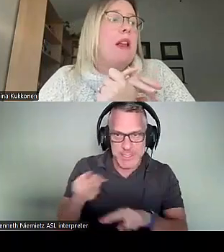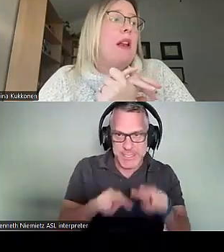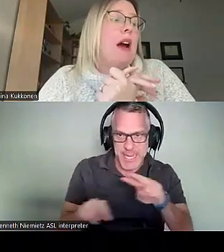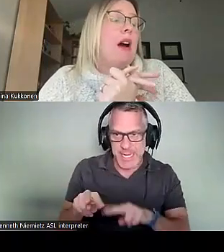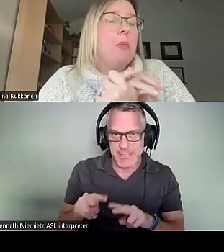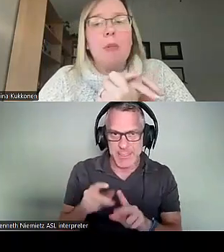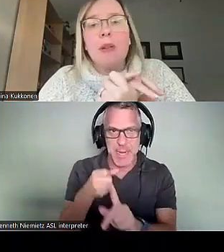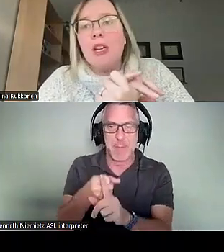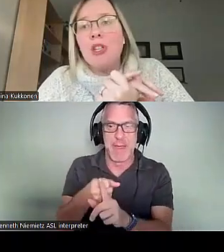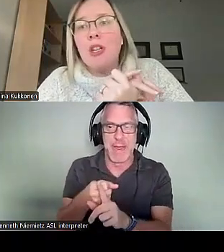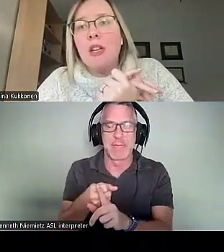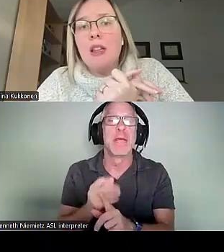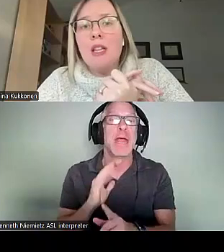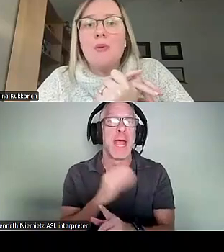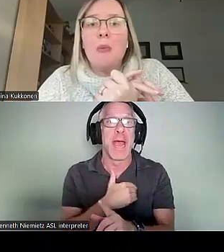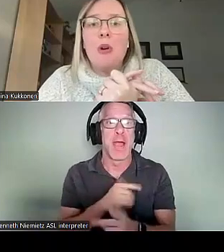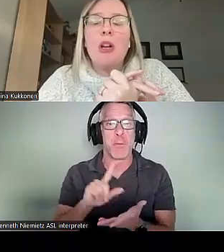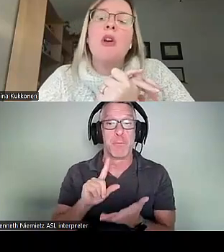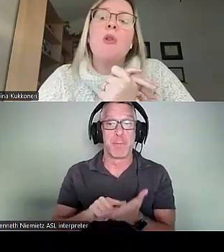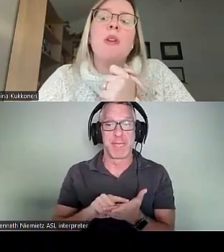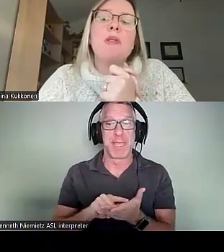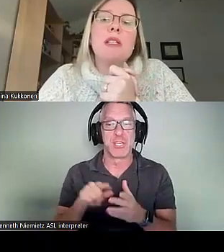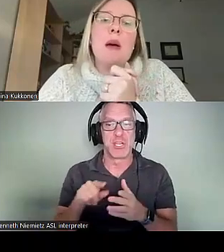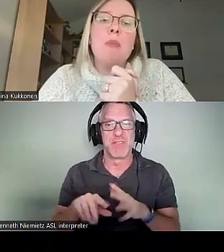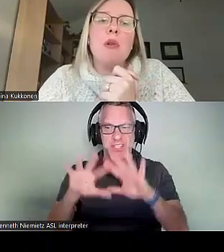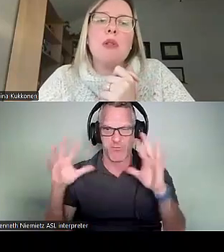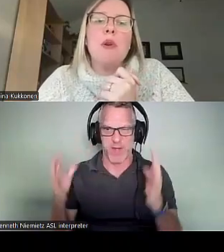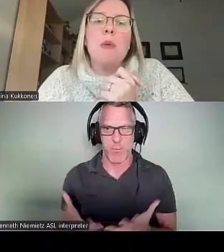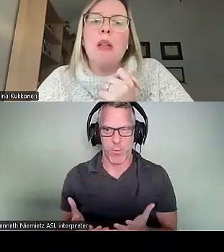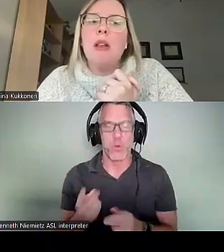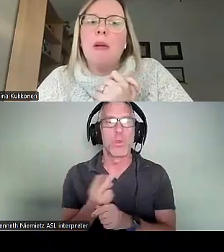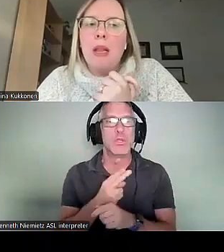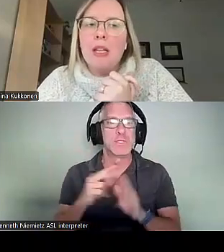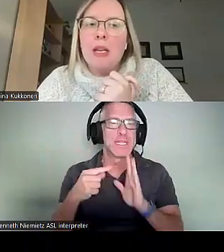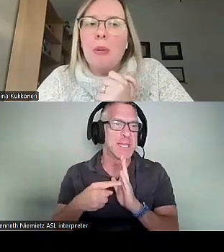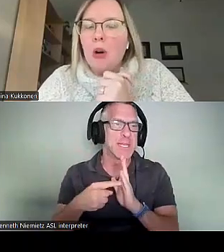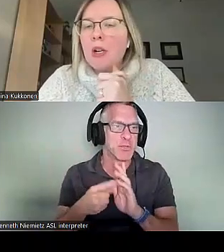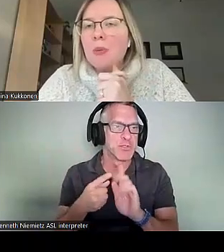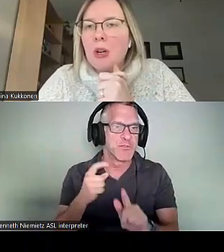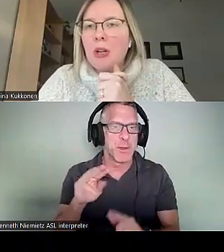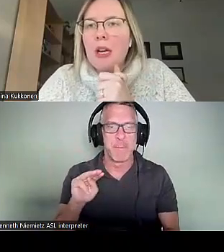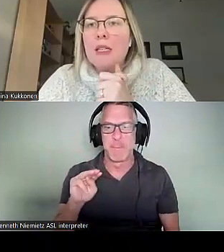In our publication and in this framework, we used examples from Melanie Barwick's work at